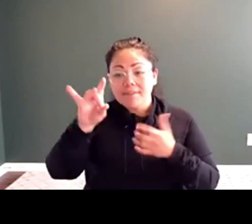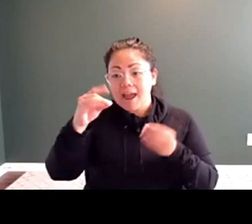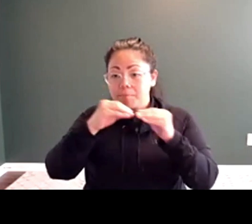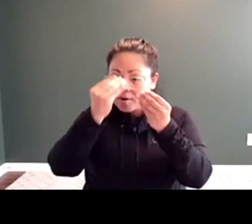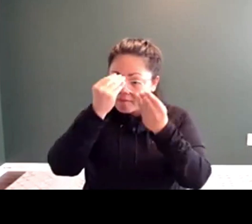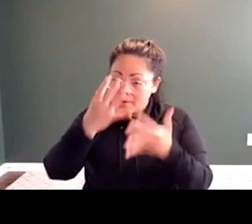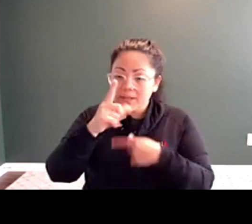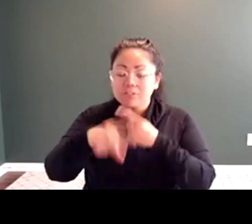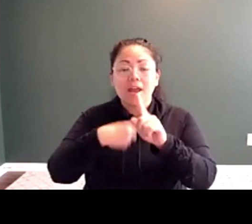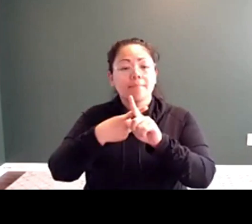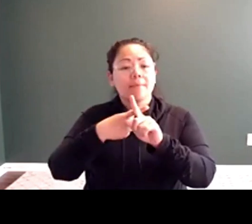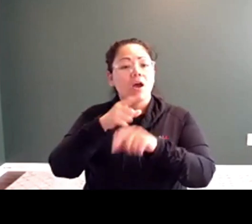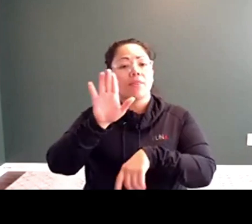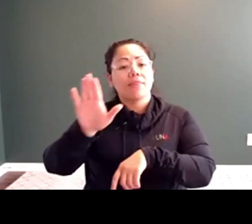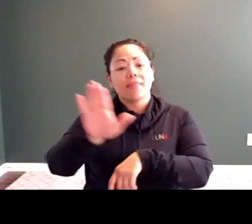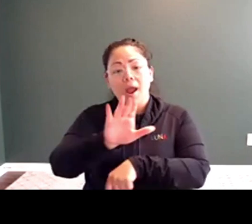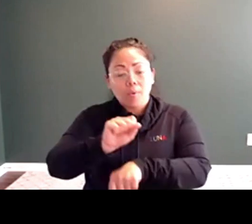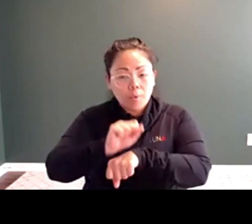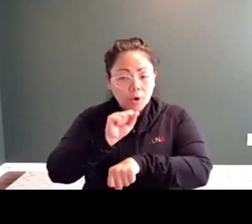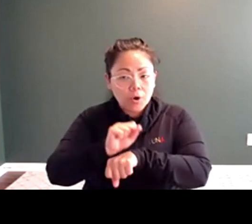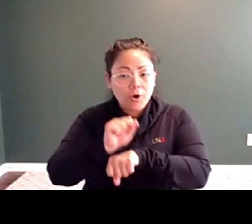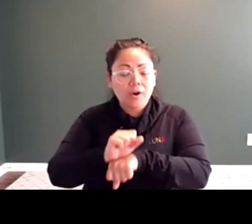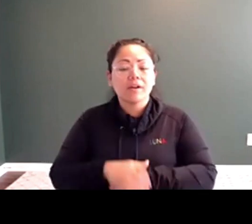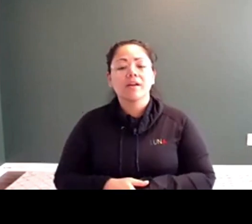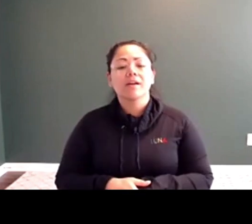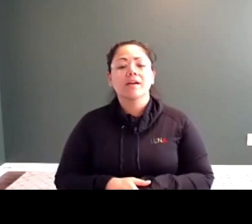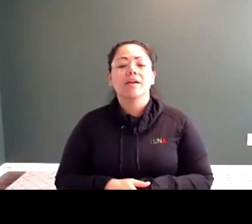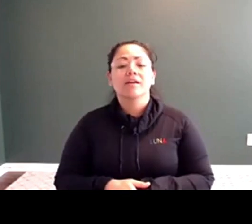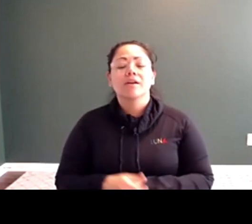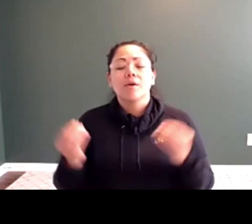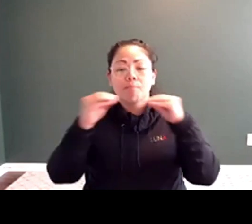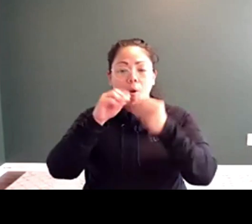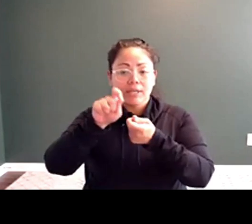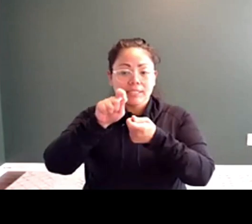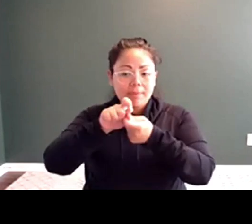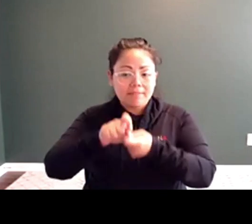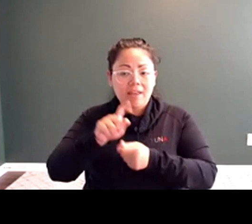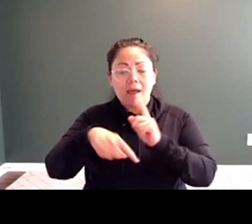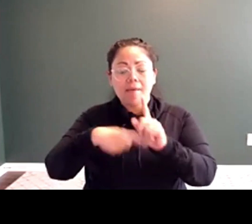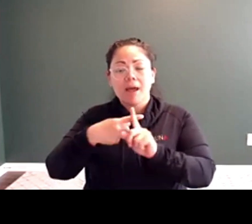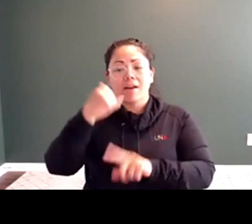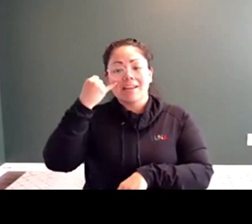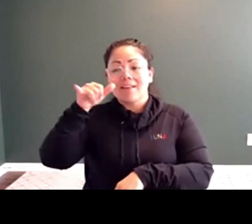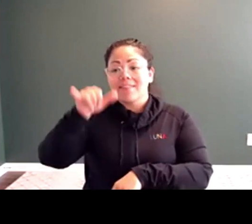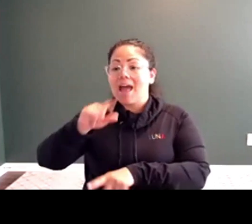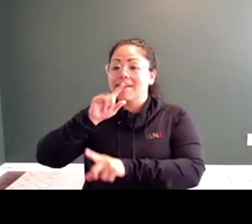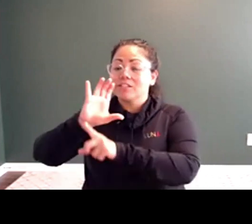about the work they do, you know, more specifics about whether that's the cultural enrichment programs